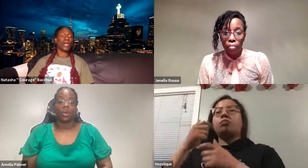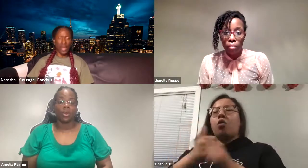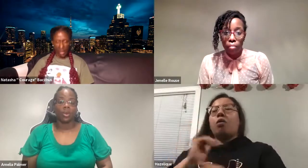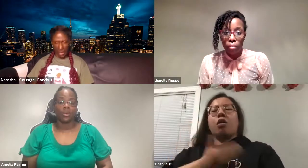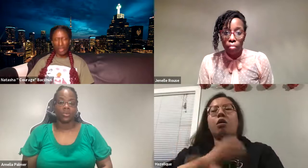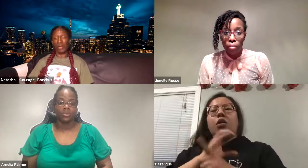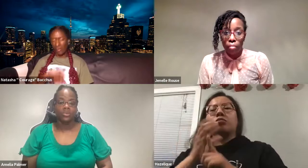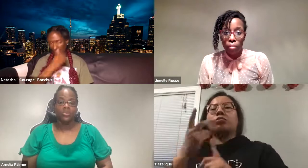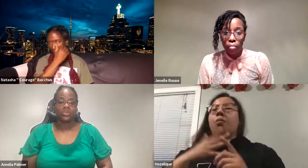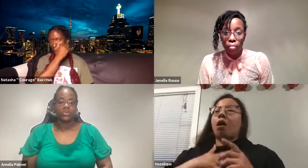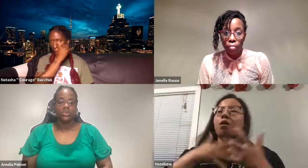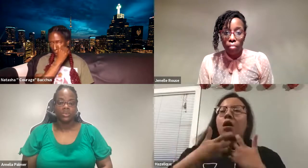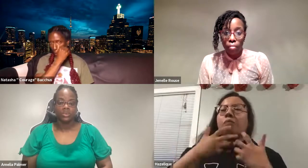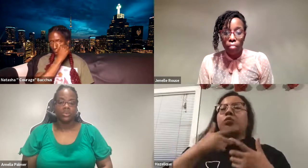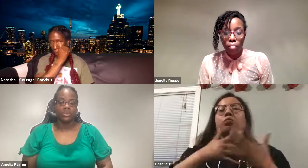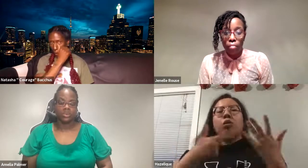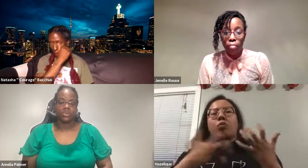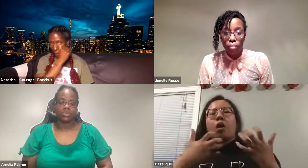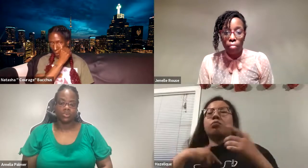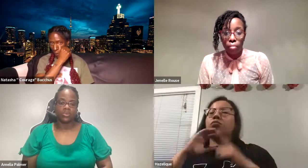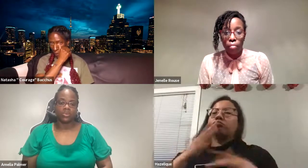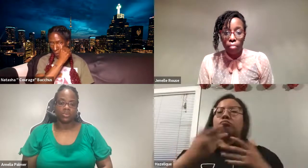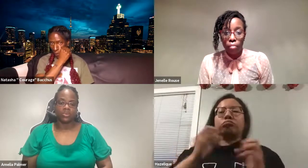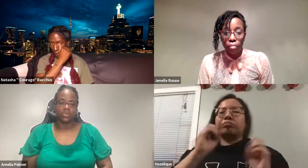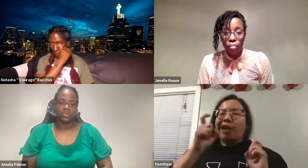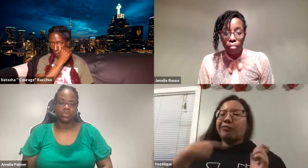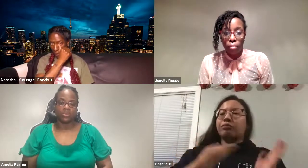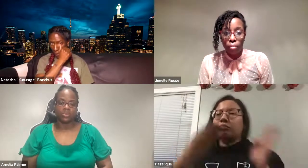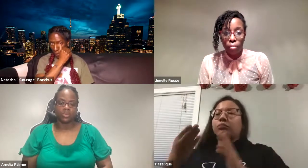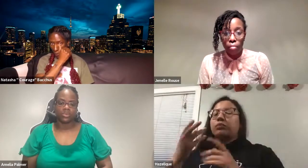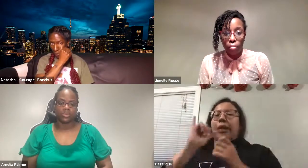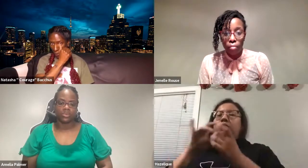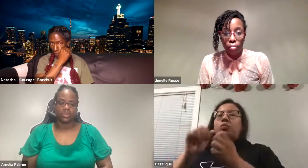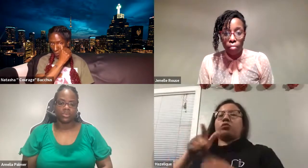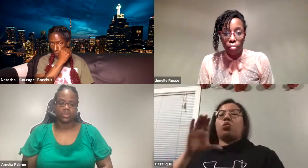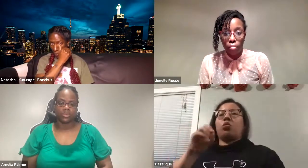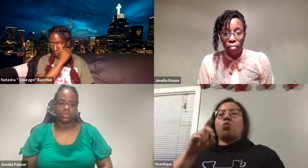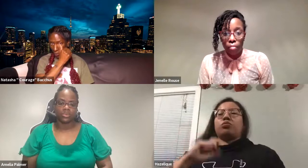and that idea of colonialism in adjusting to that majority population and those in